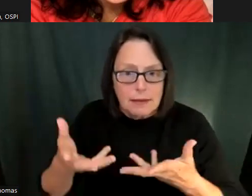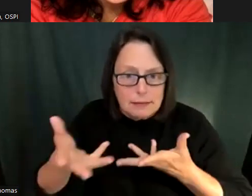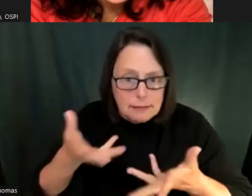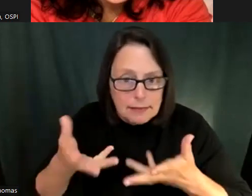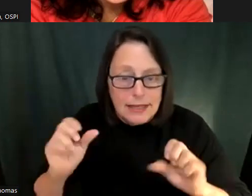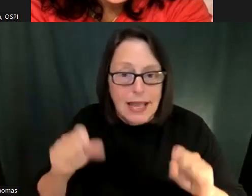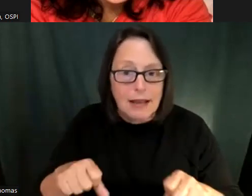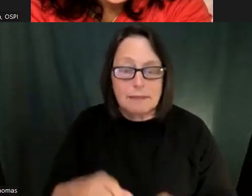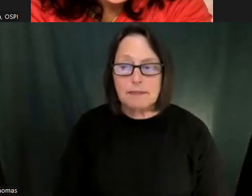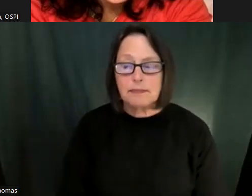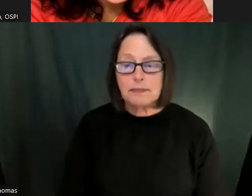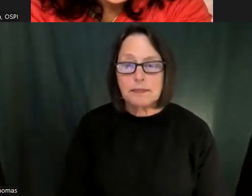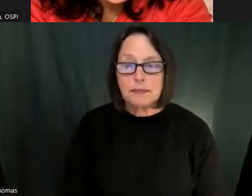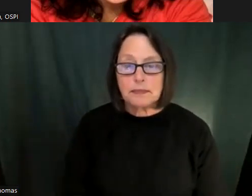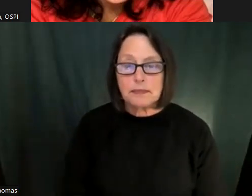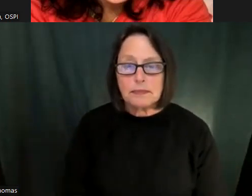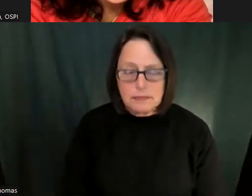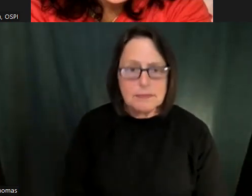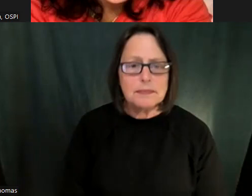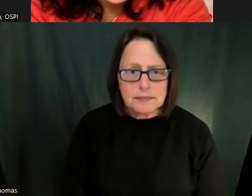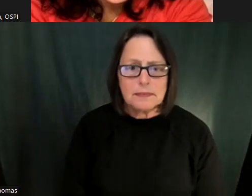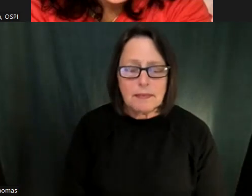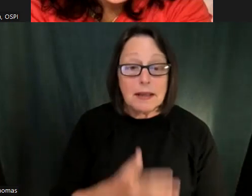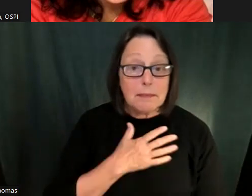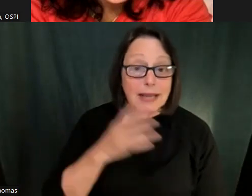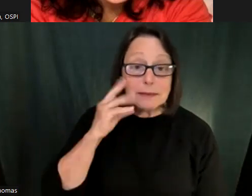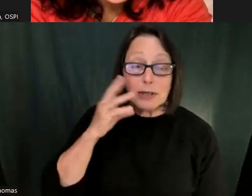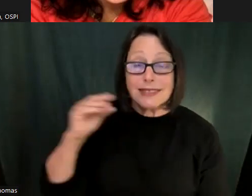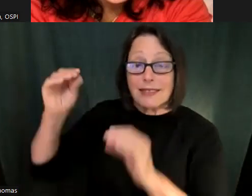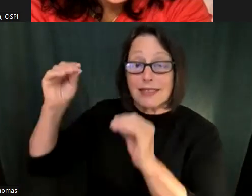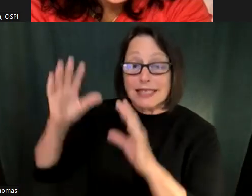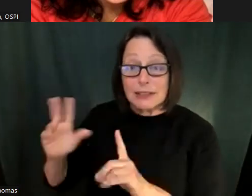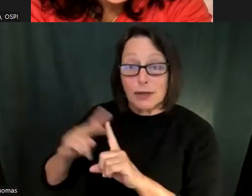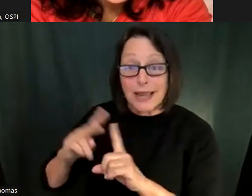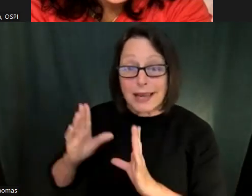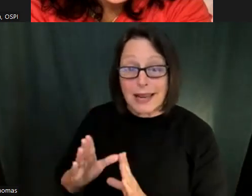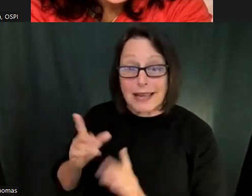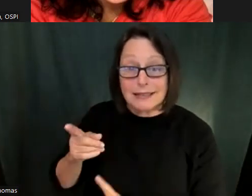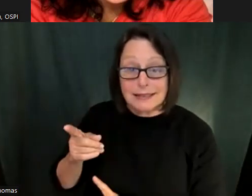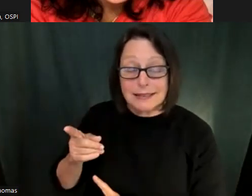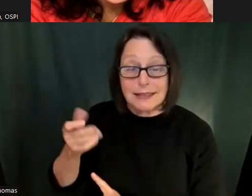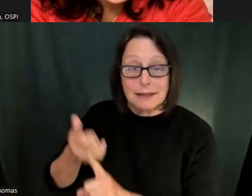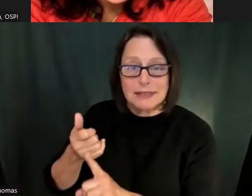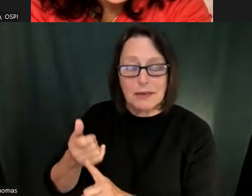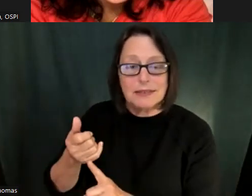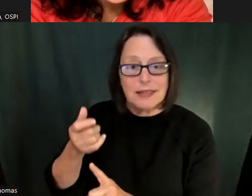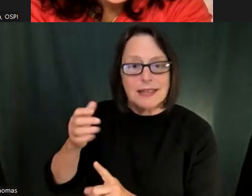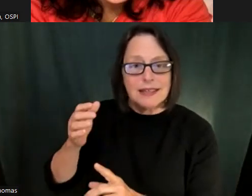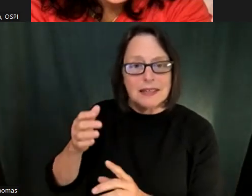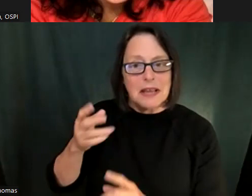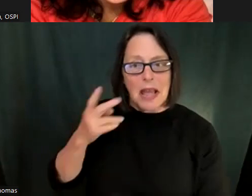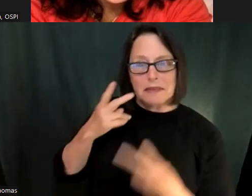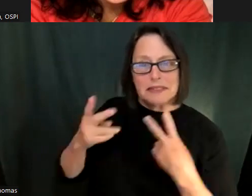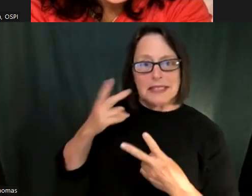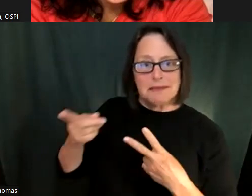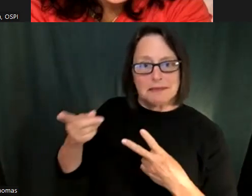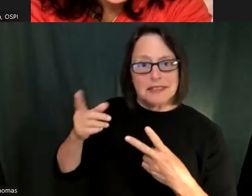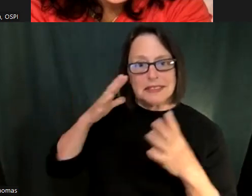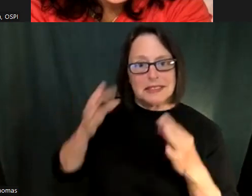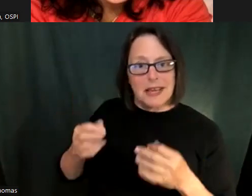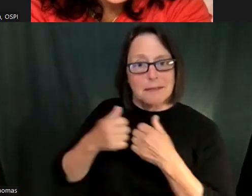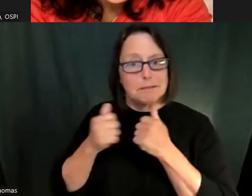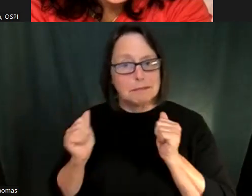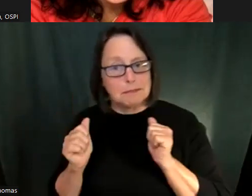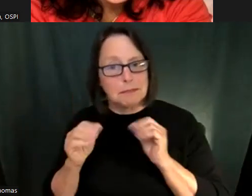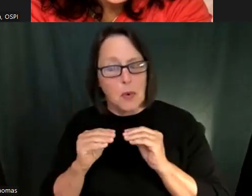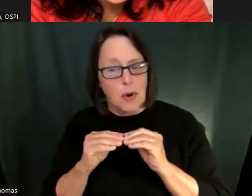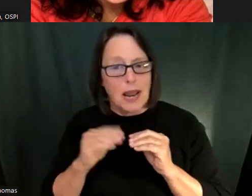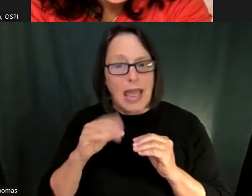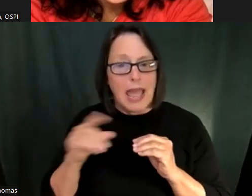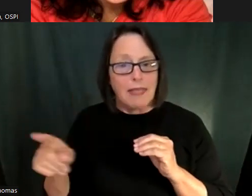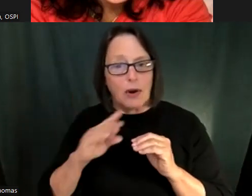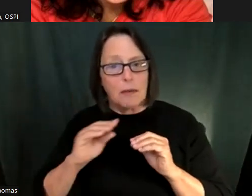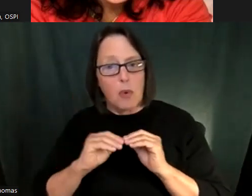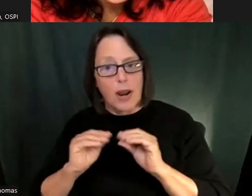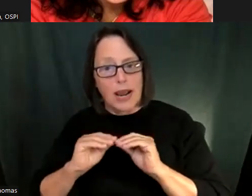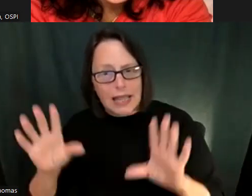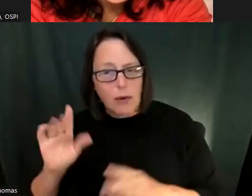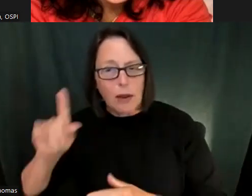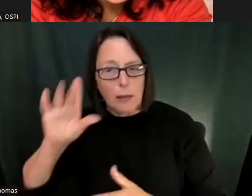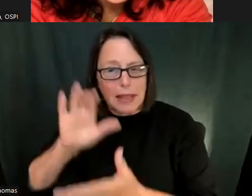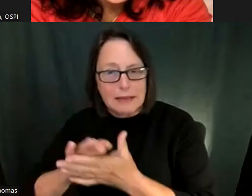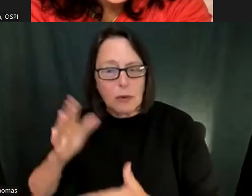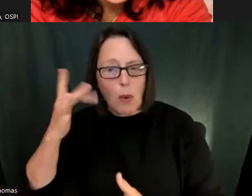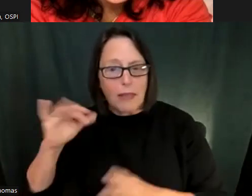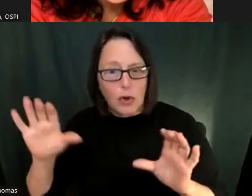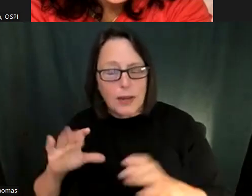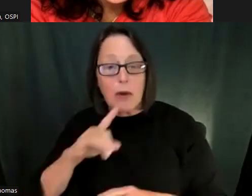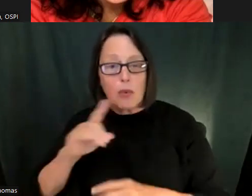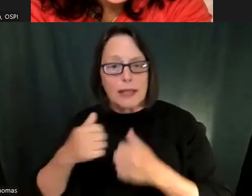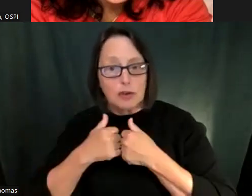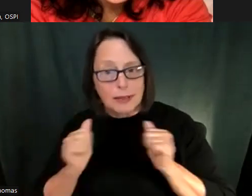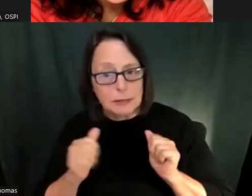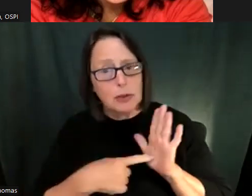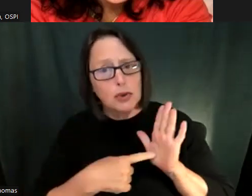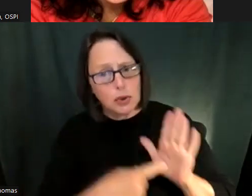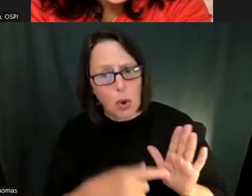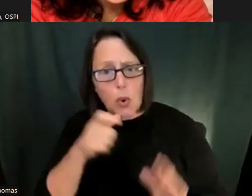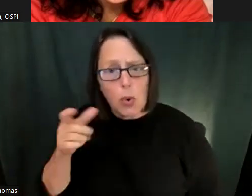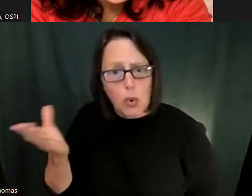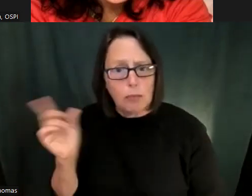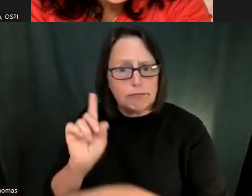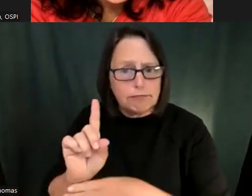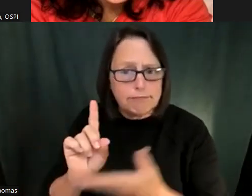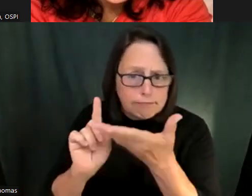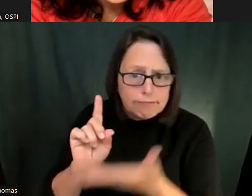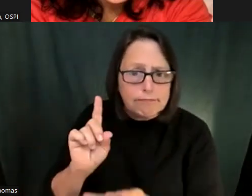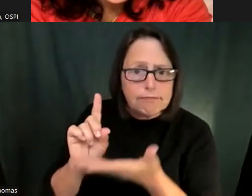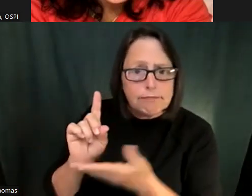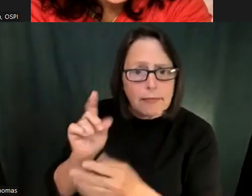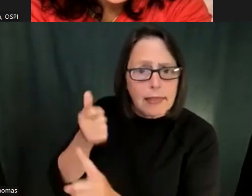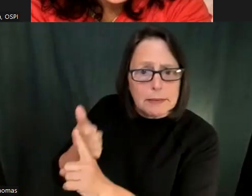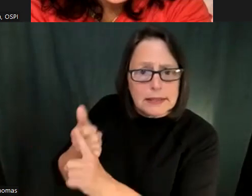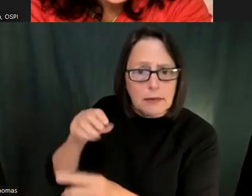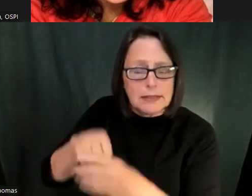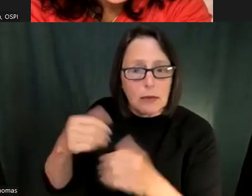Finding working ground together and tending to some of the behavior that's happening. In front of me.